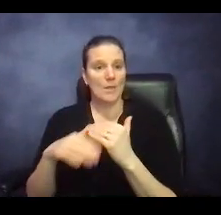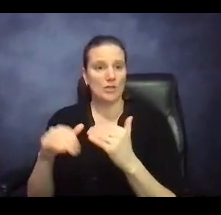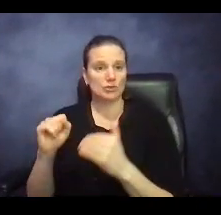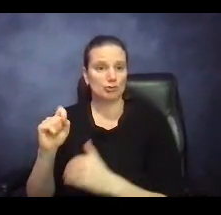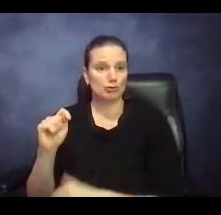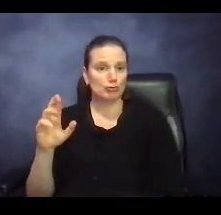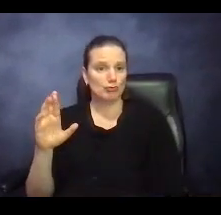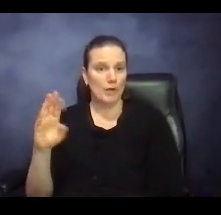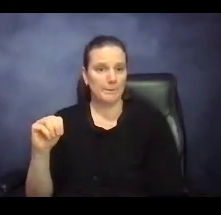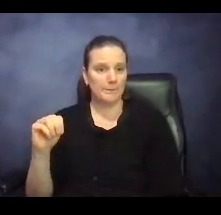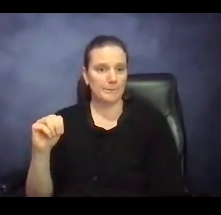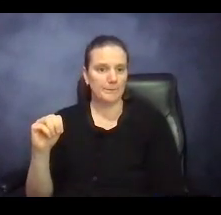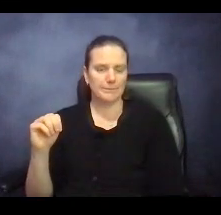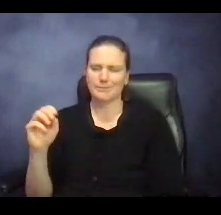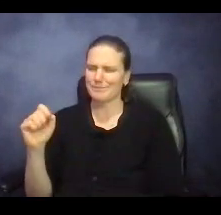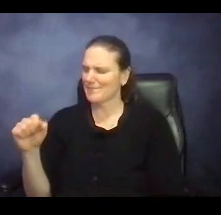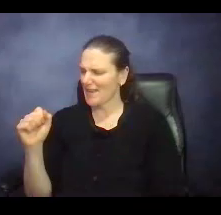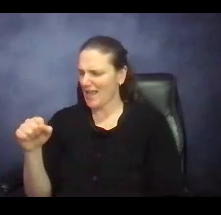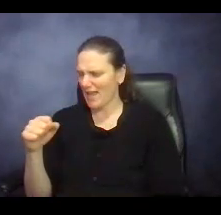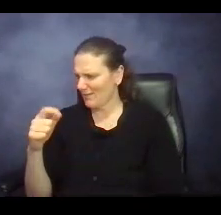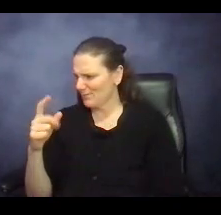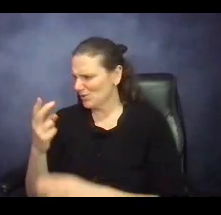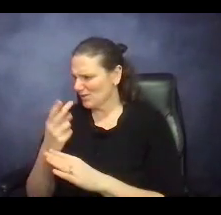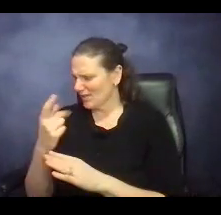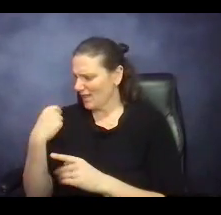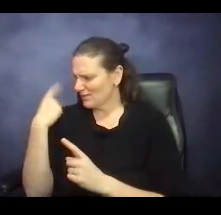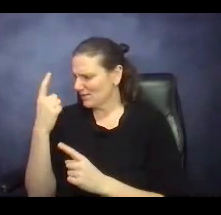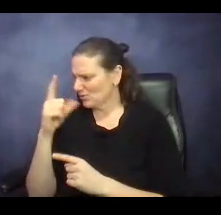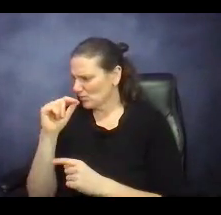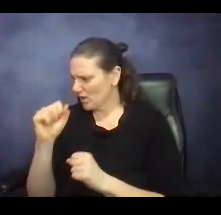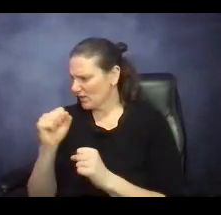I've been using these clinically for 20 years. I mean, it is what I've done with supplements.